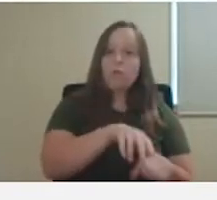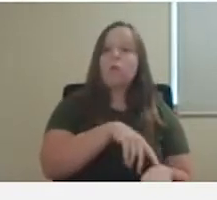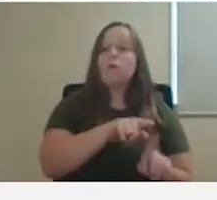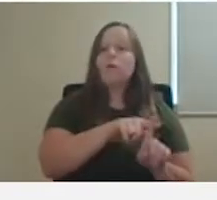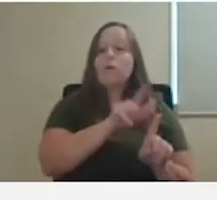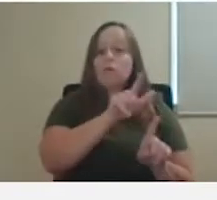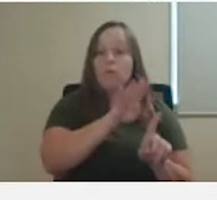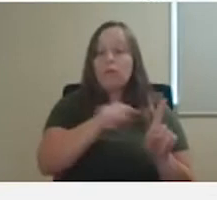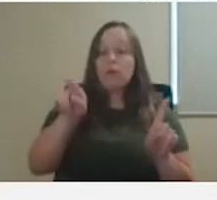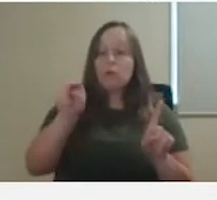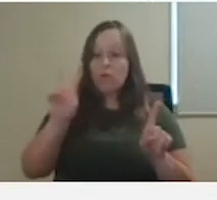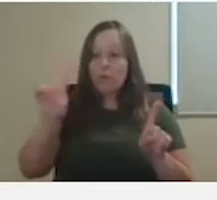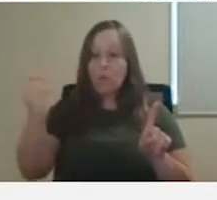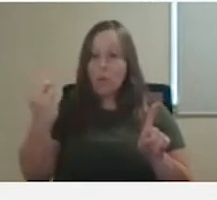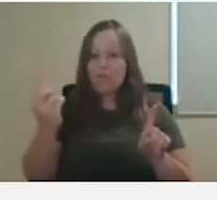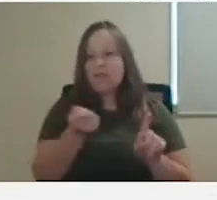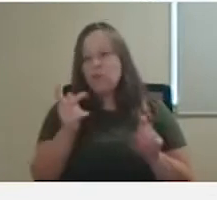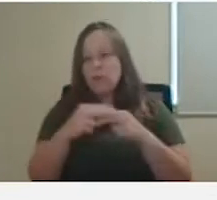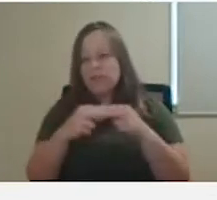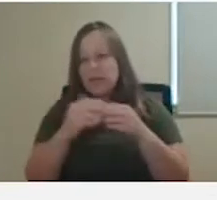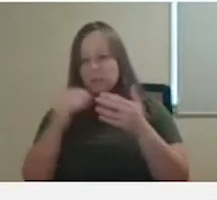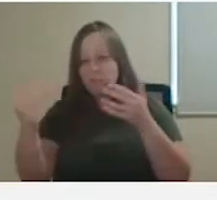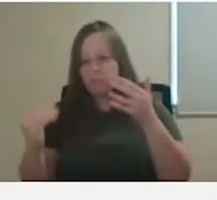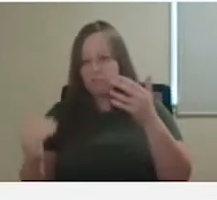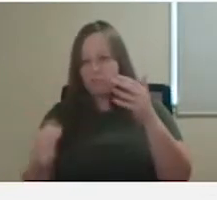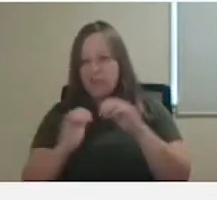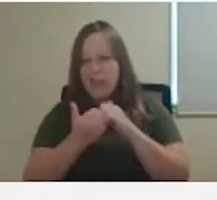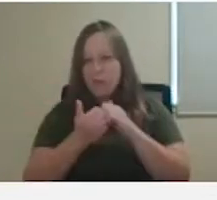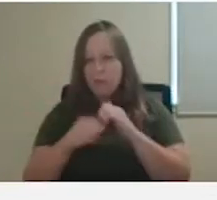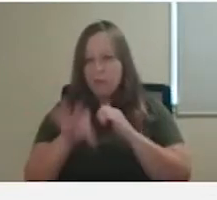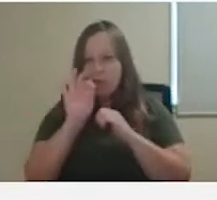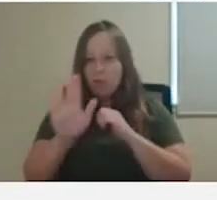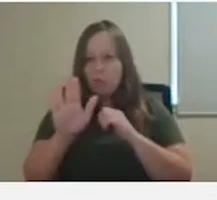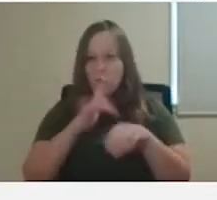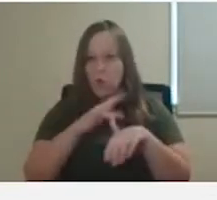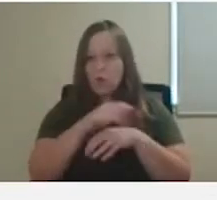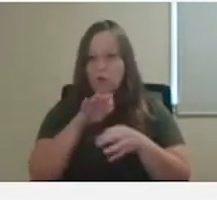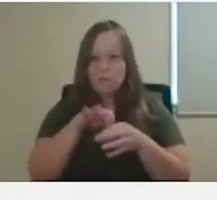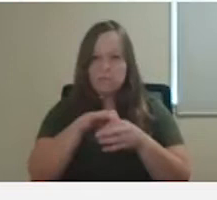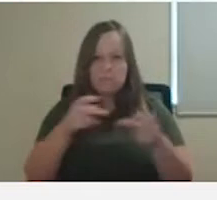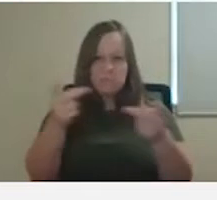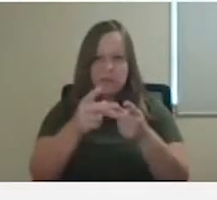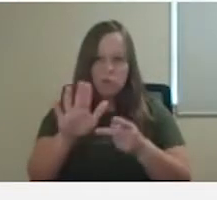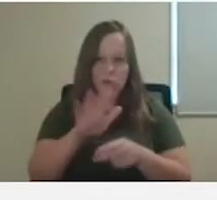And in a couple of slides, we'll go over how to find the early polling places in your county.